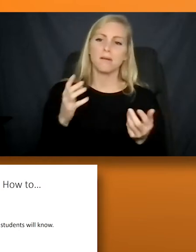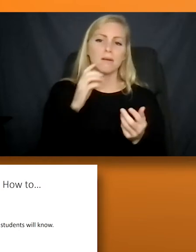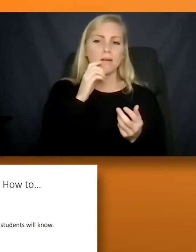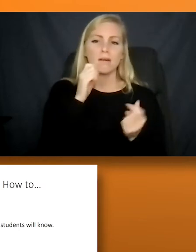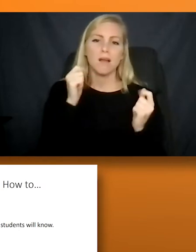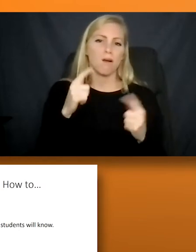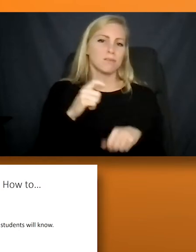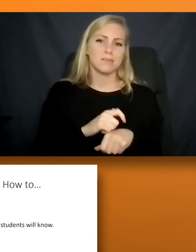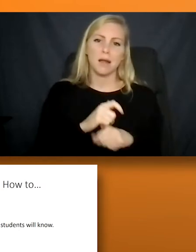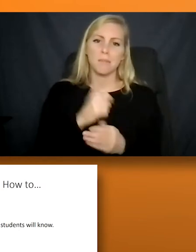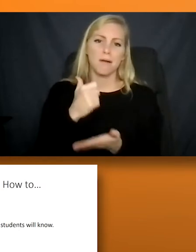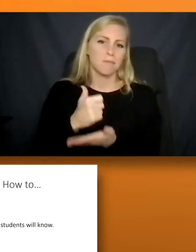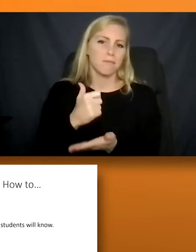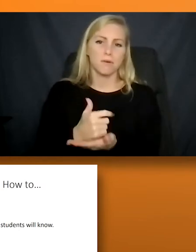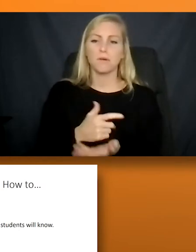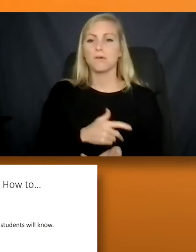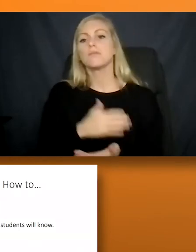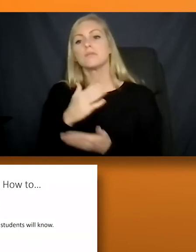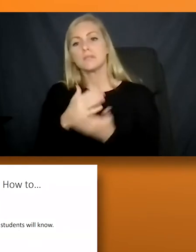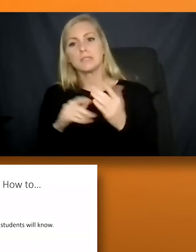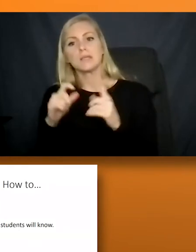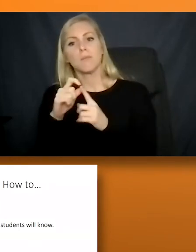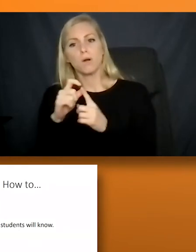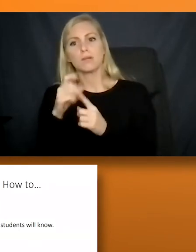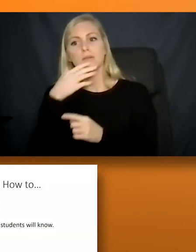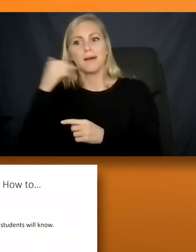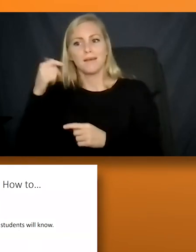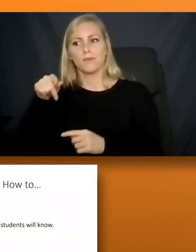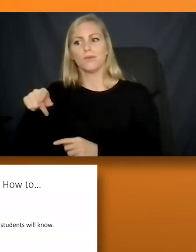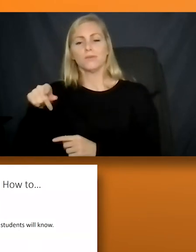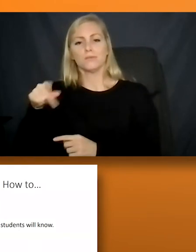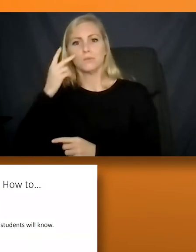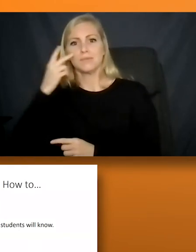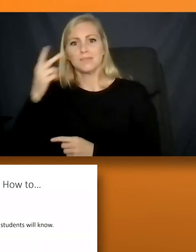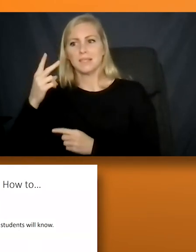Some words are going to be more conducive to that Frayer Model.